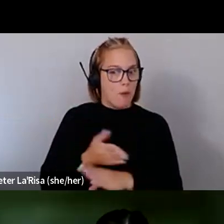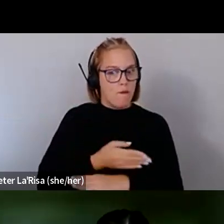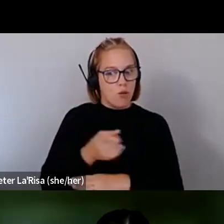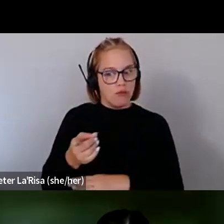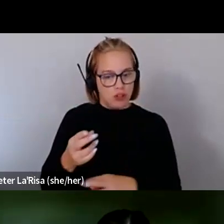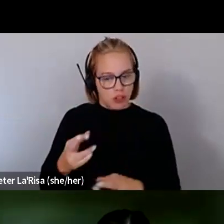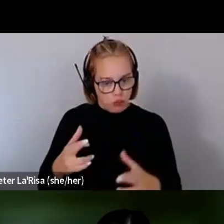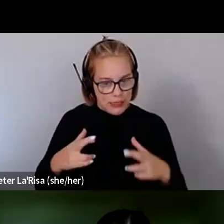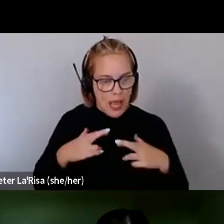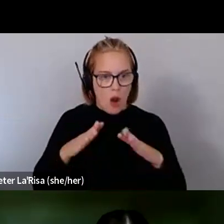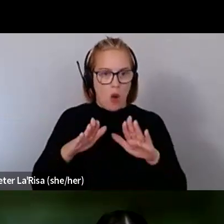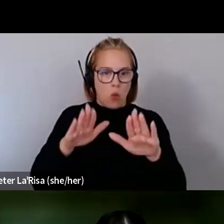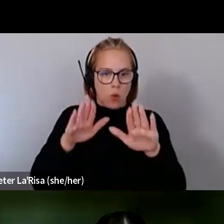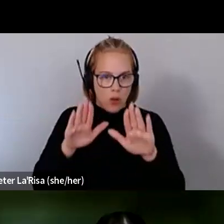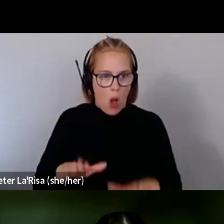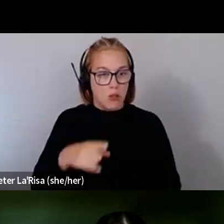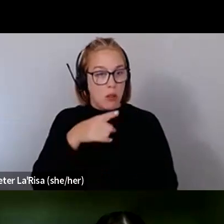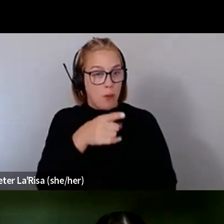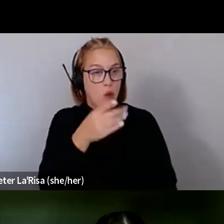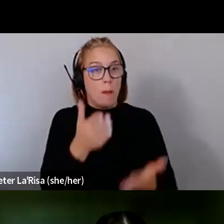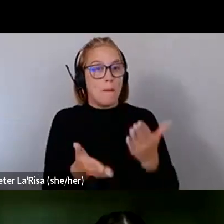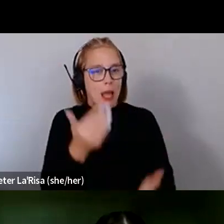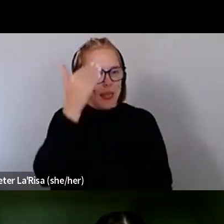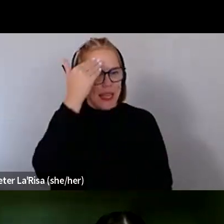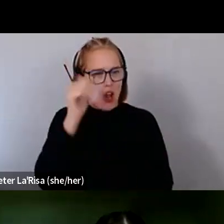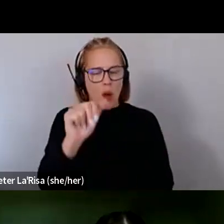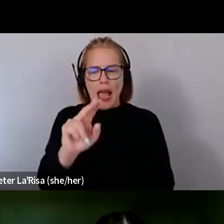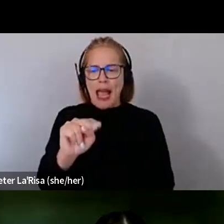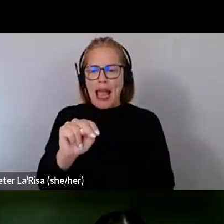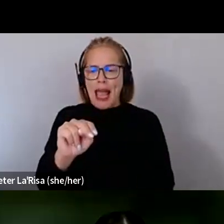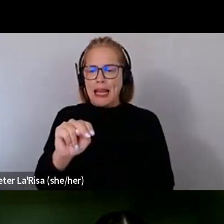and what I learned in the school system, I got a great foundation. My